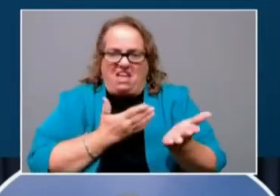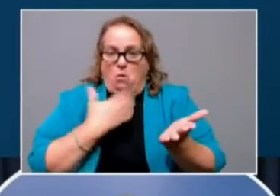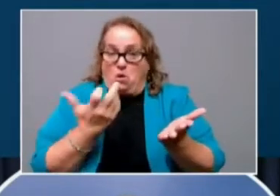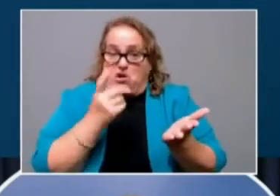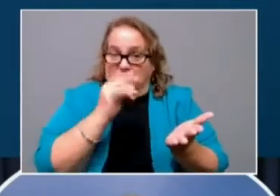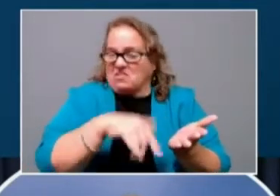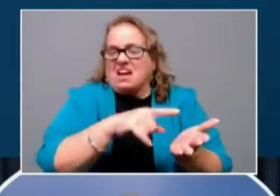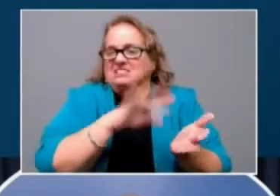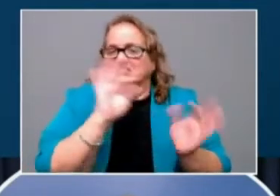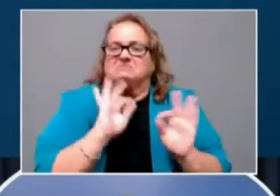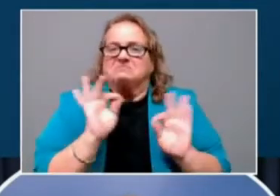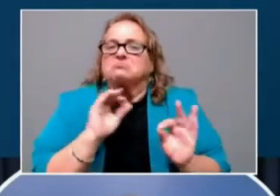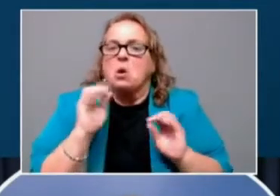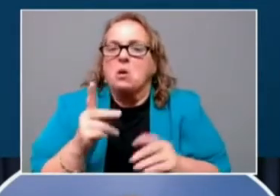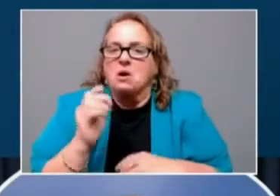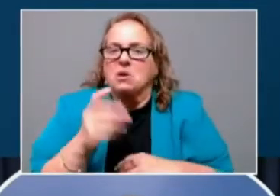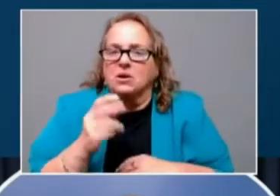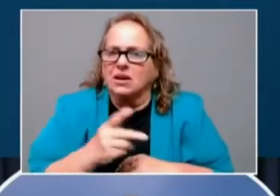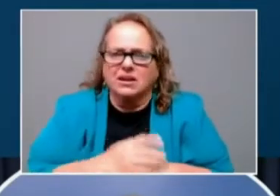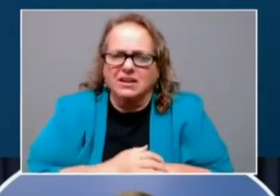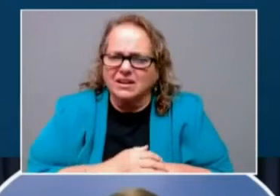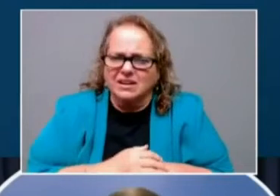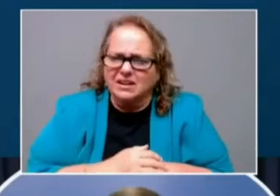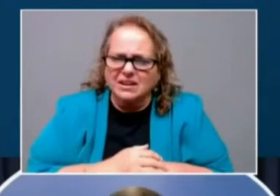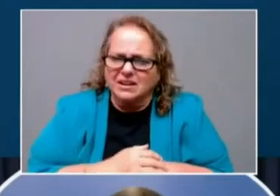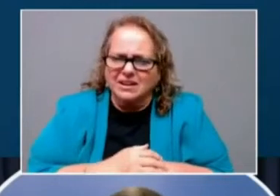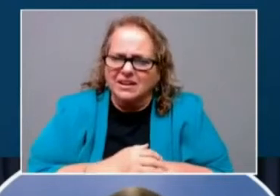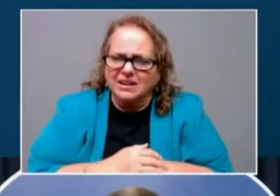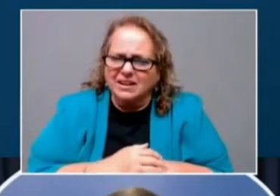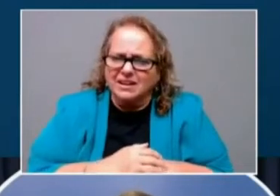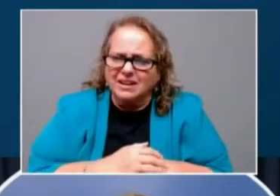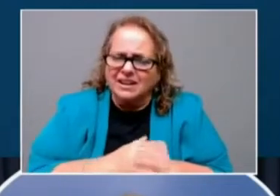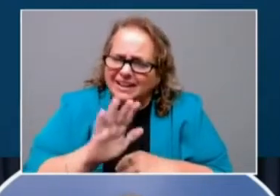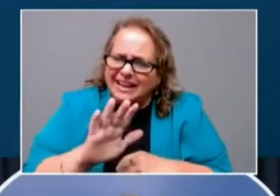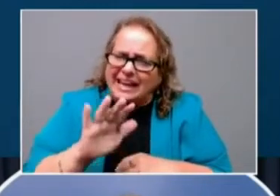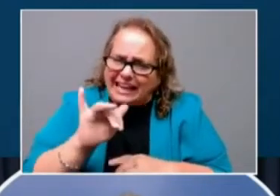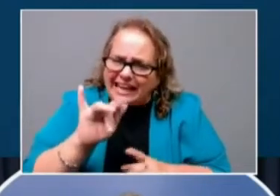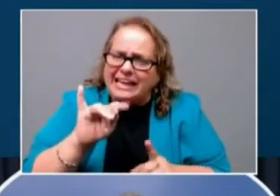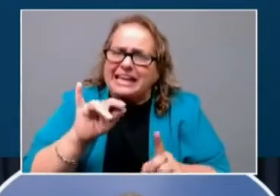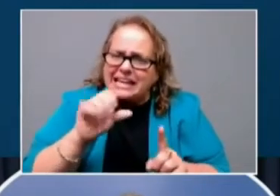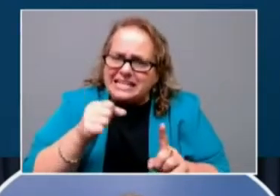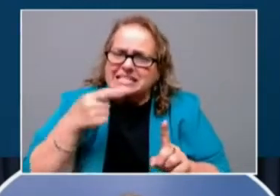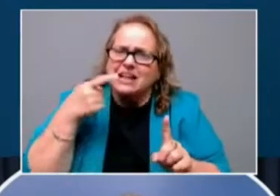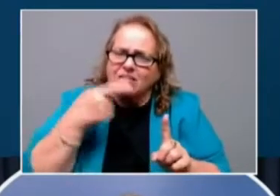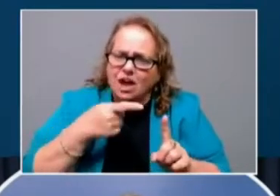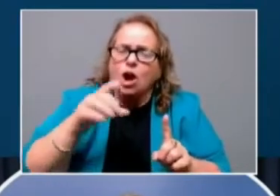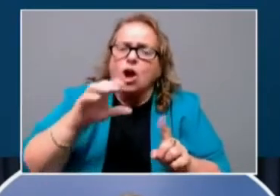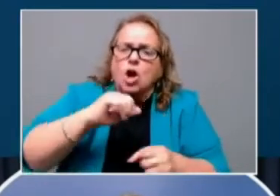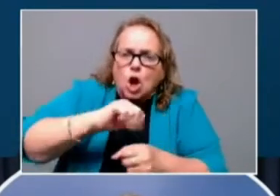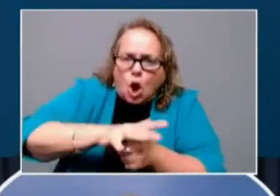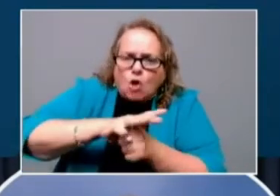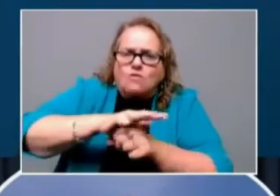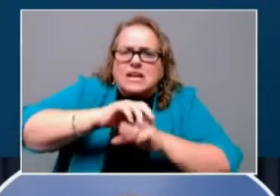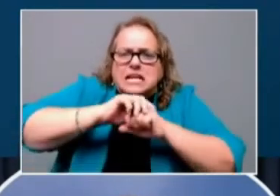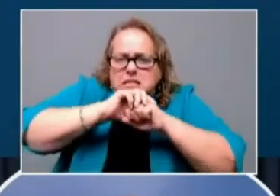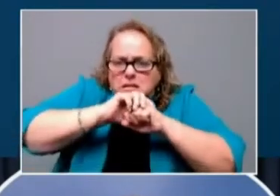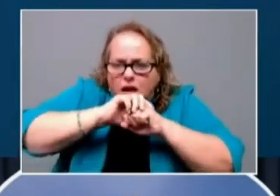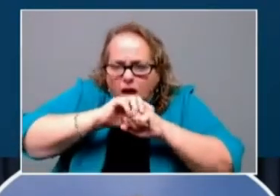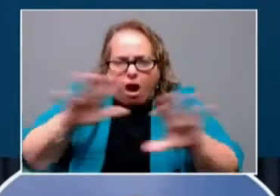let's remember that. Mm It's there and we have to act accordingly and that's why I've called